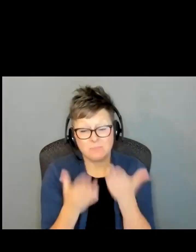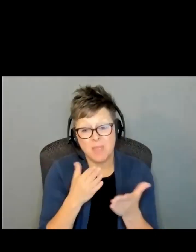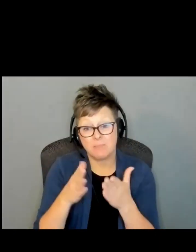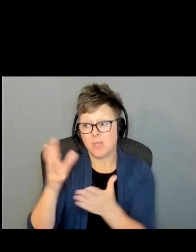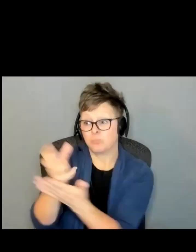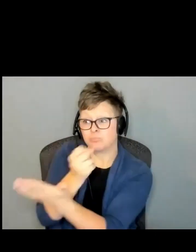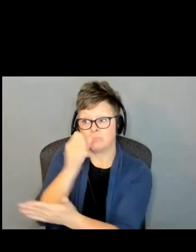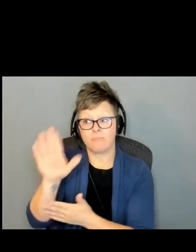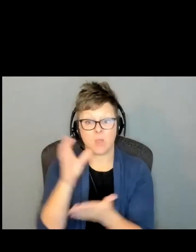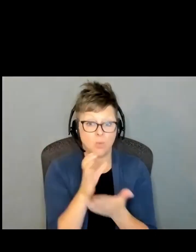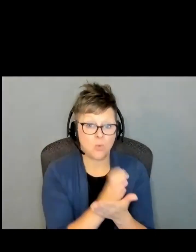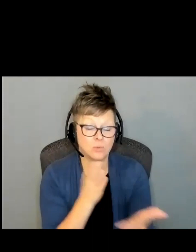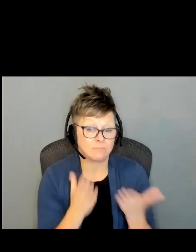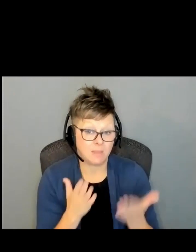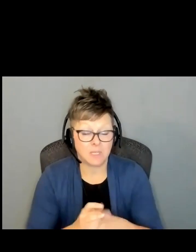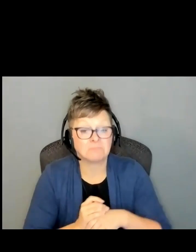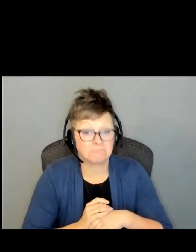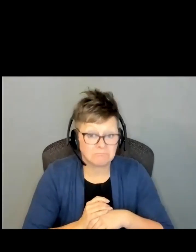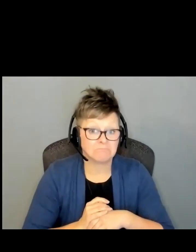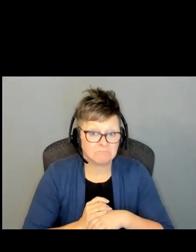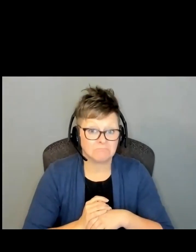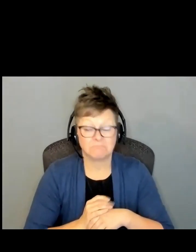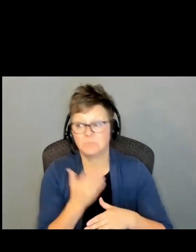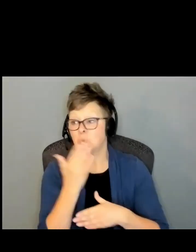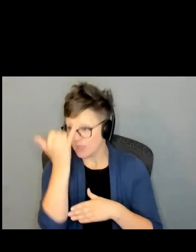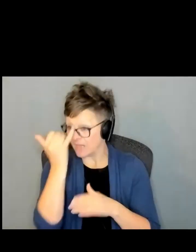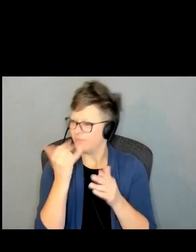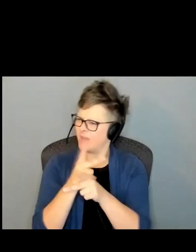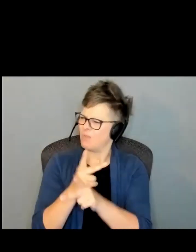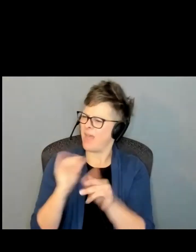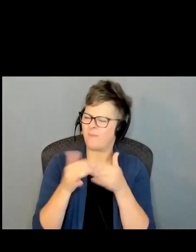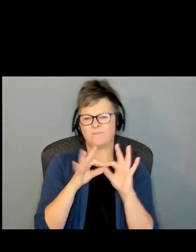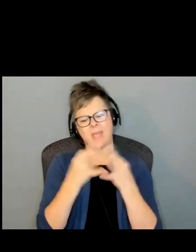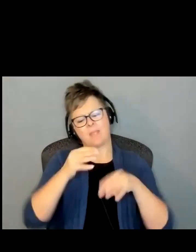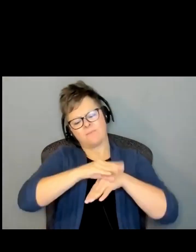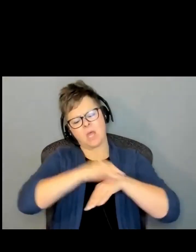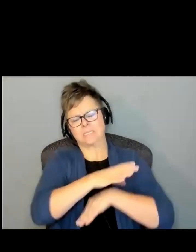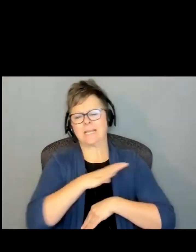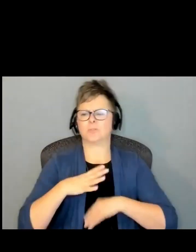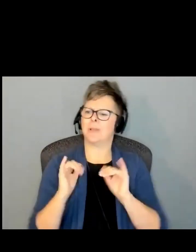out how to build the Family Advisory Council, or Community-Based Council.